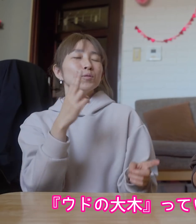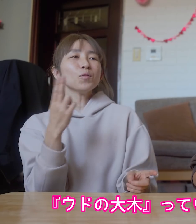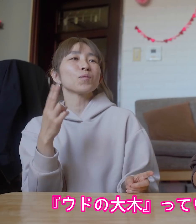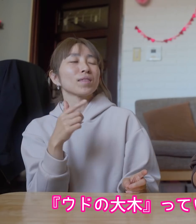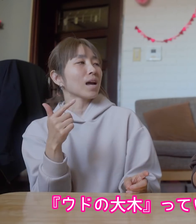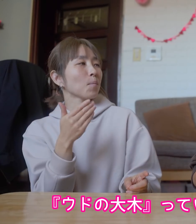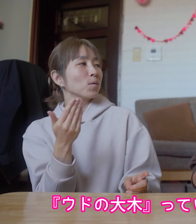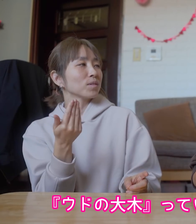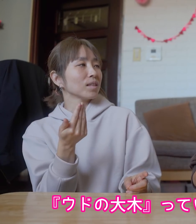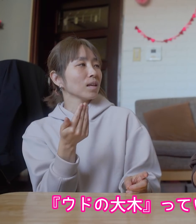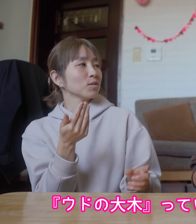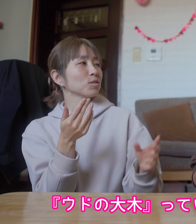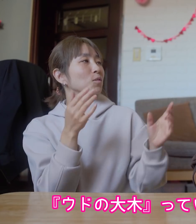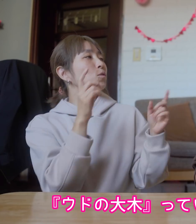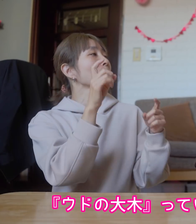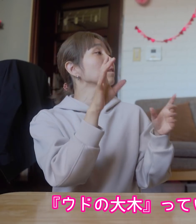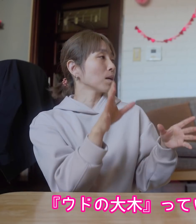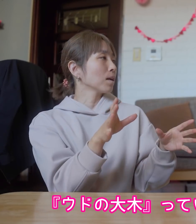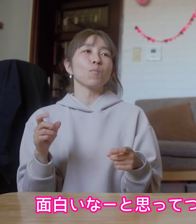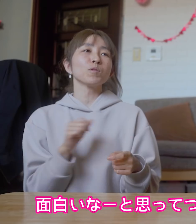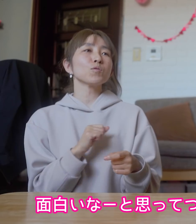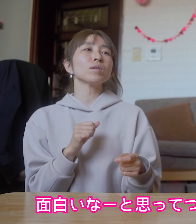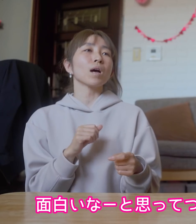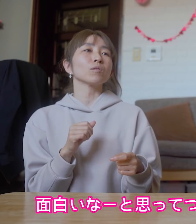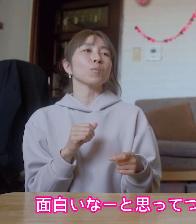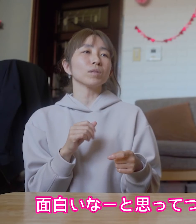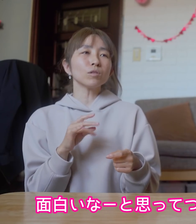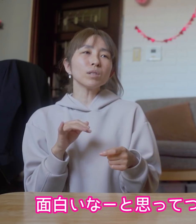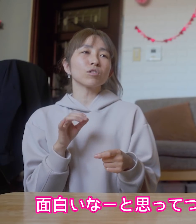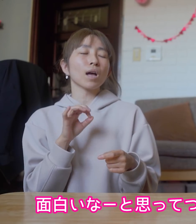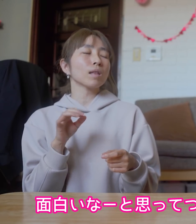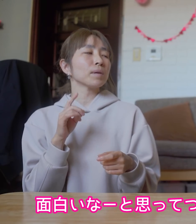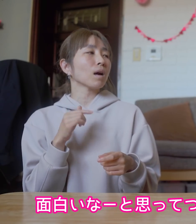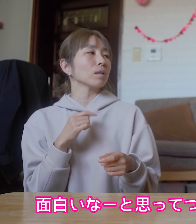独活の大木言葉あるじゃん You know there is saying "Great trees are good for nothing but shade" I thought it was funny, and I wanted to try it.